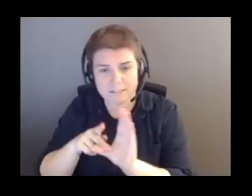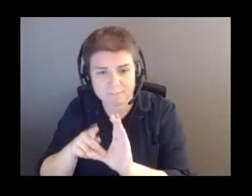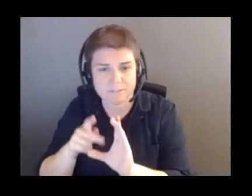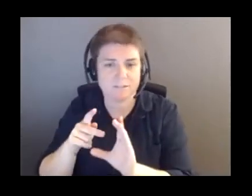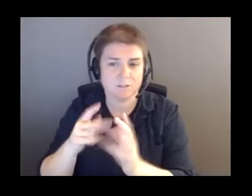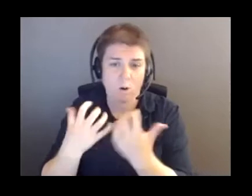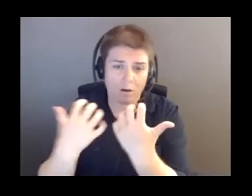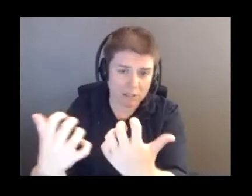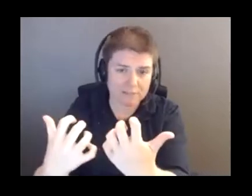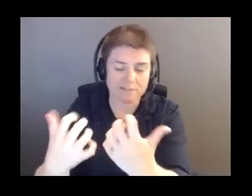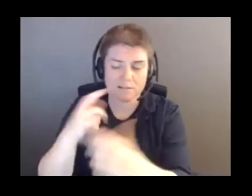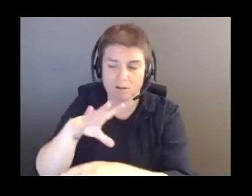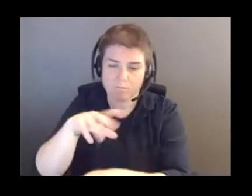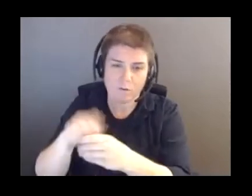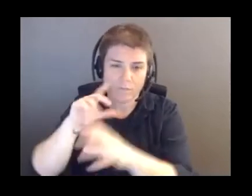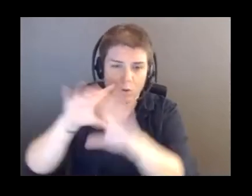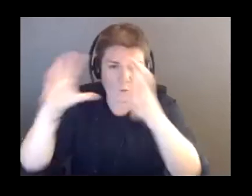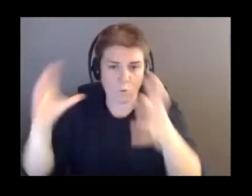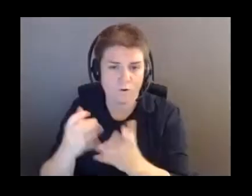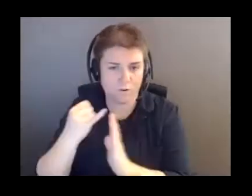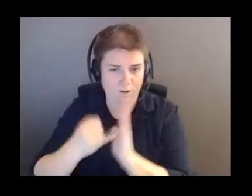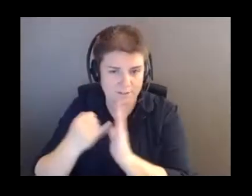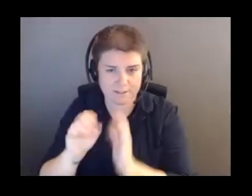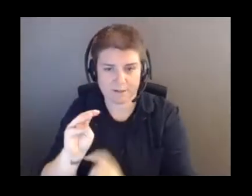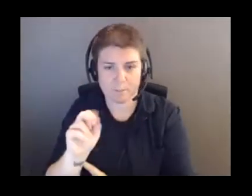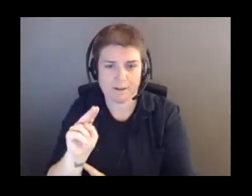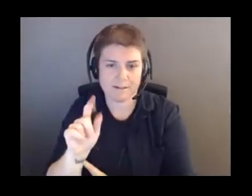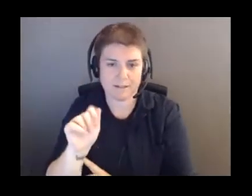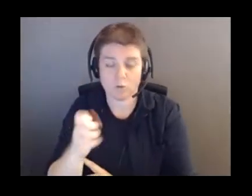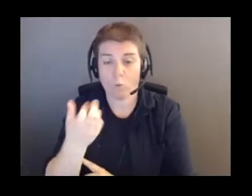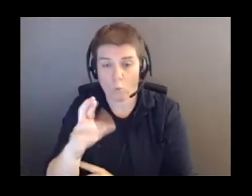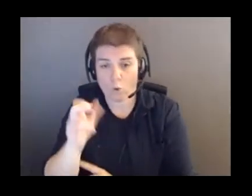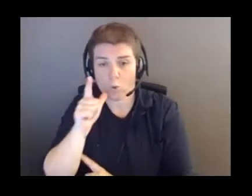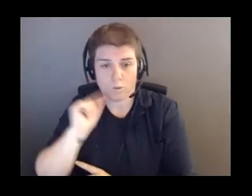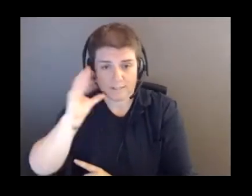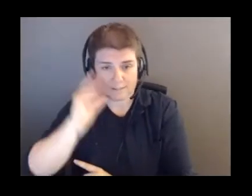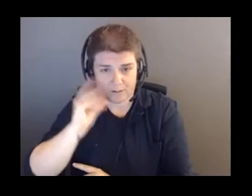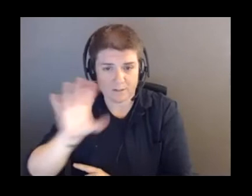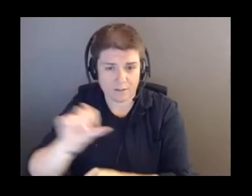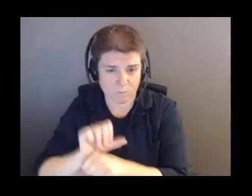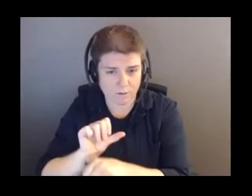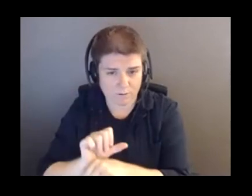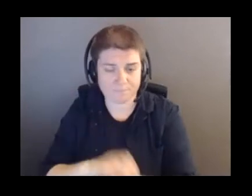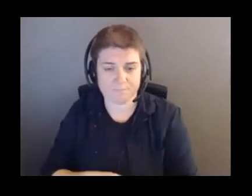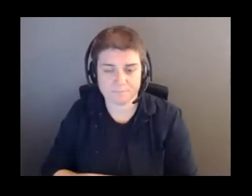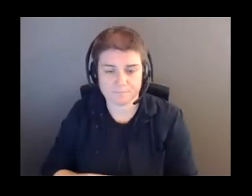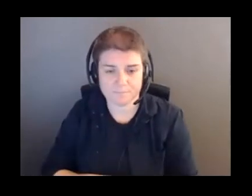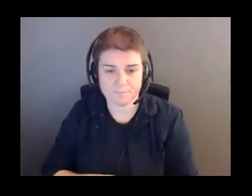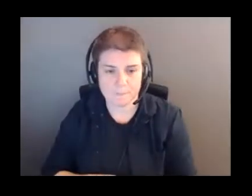are part of their overall artistic mandate, or who will experience this work. Another